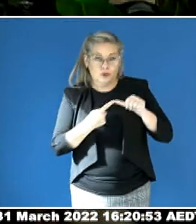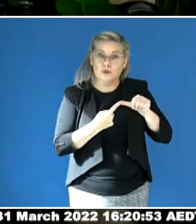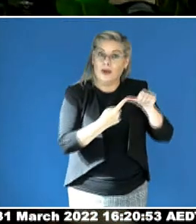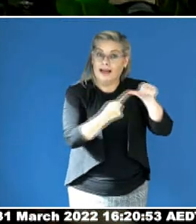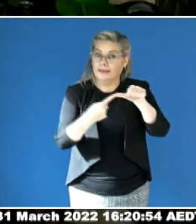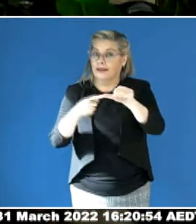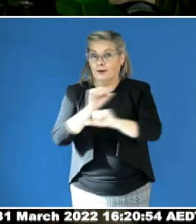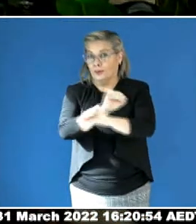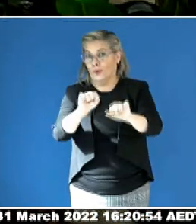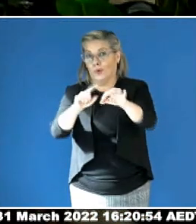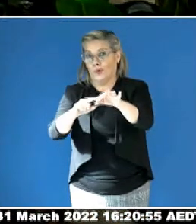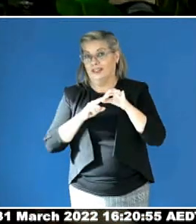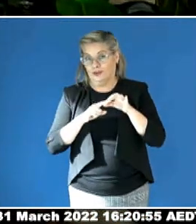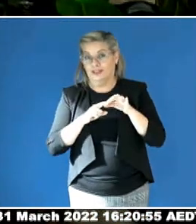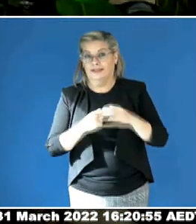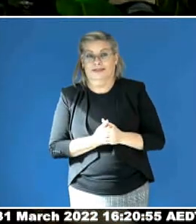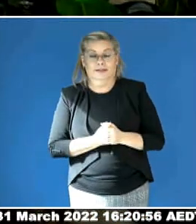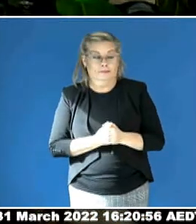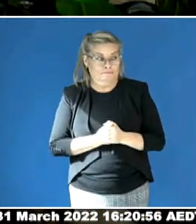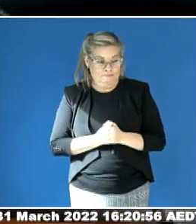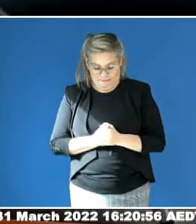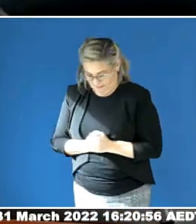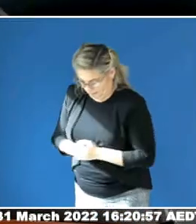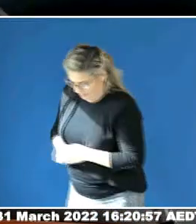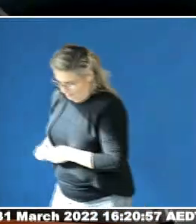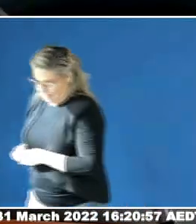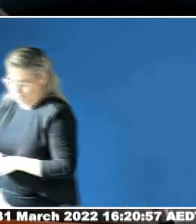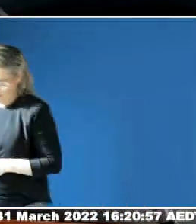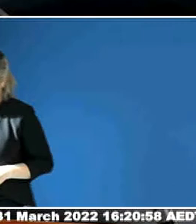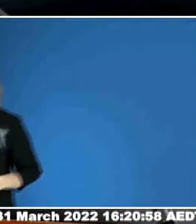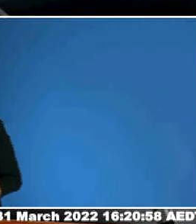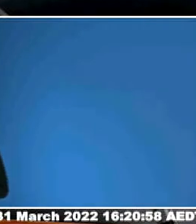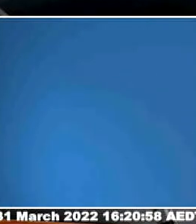The Commissioners may have some questions for you. Yes, thank you very much.